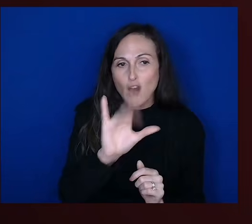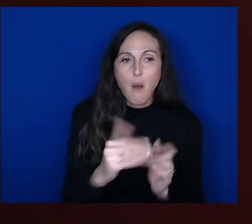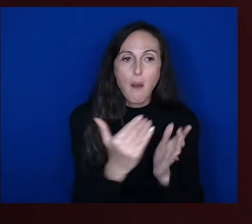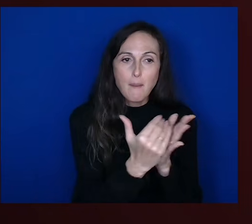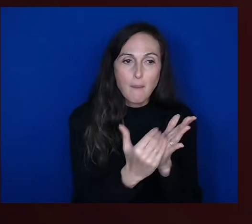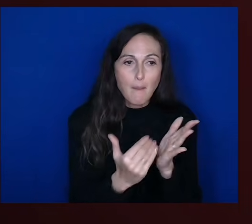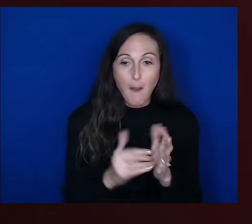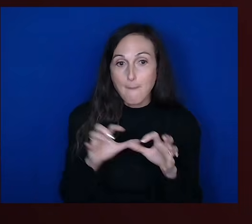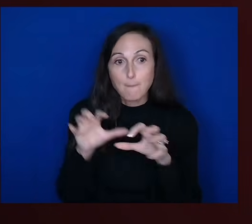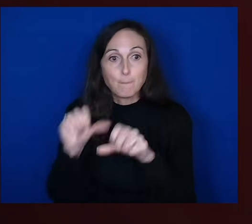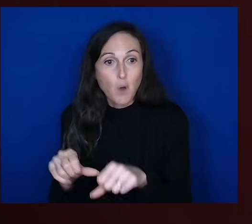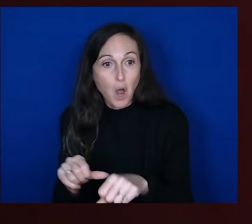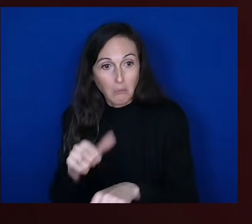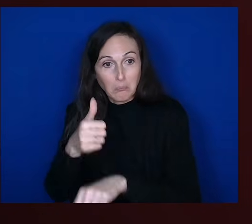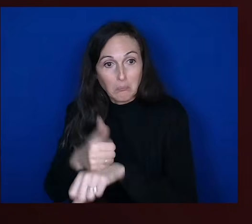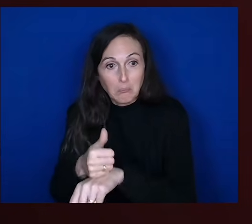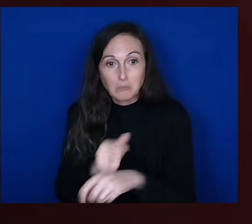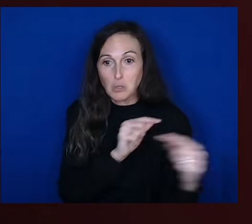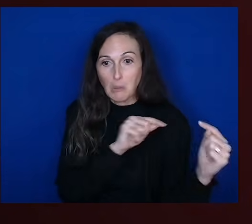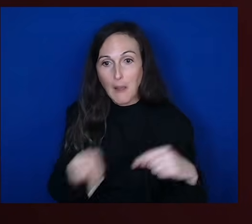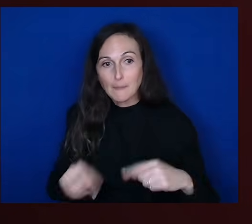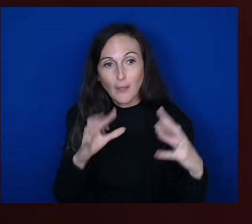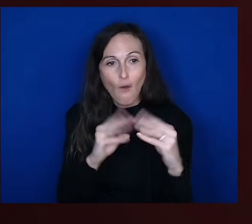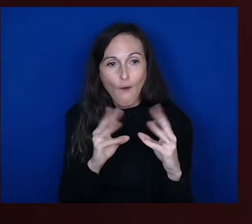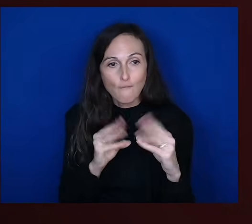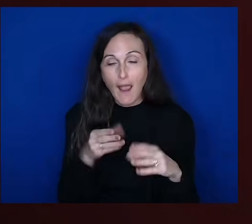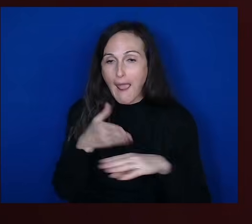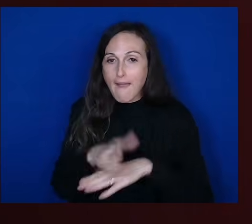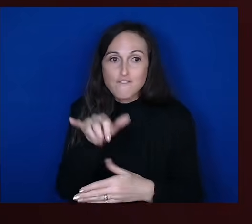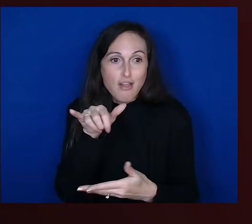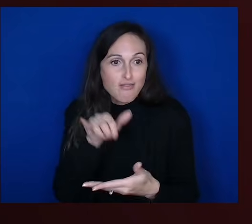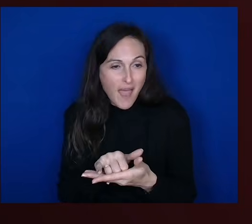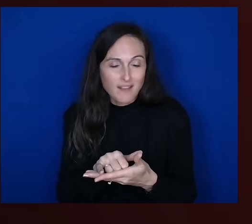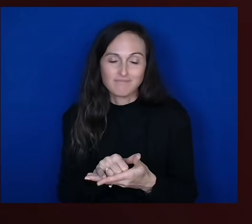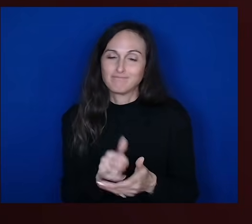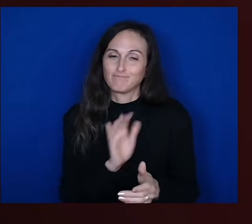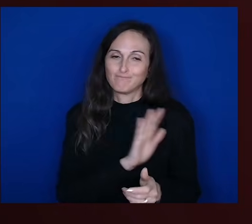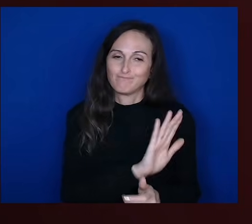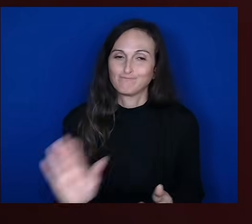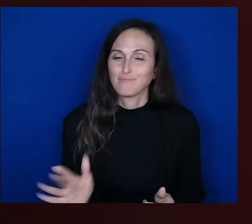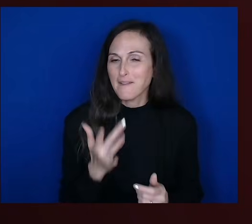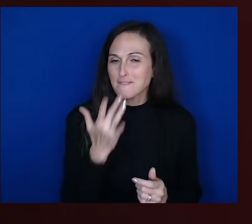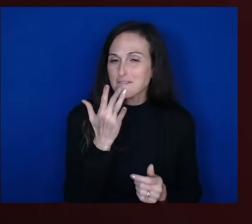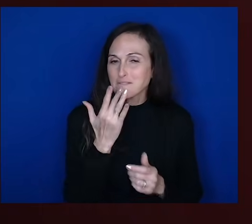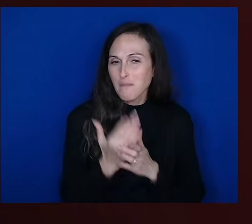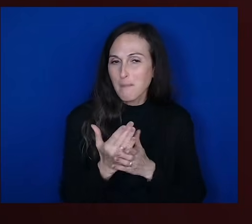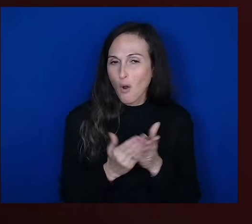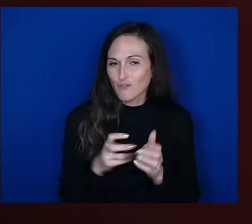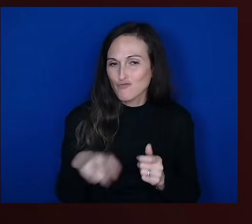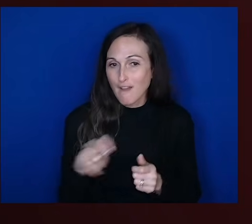and then afterwards is everyone's favorite part of traveling, right? It's gathering up your receipts,